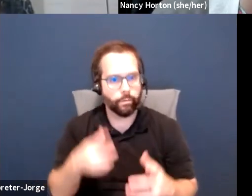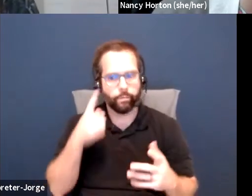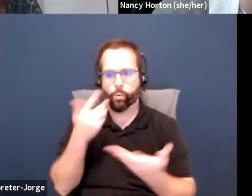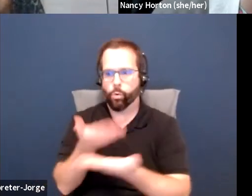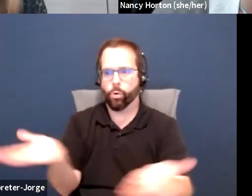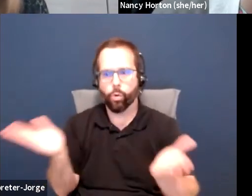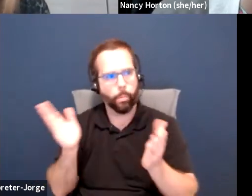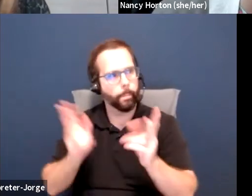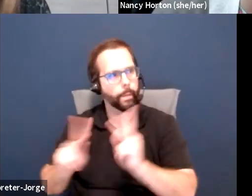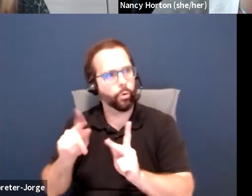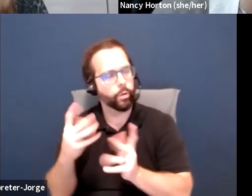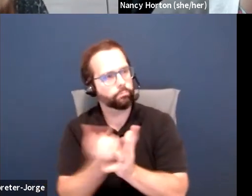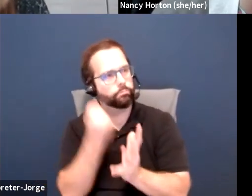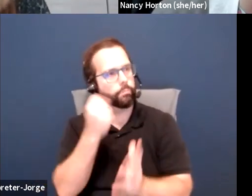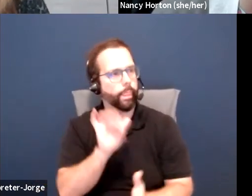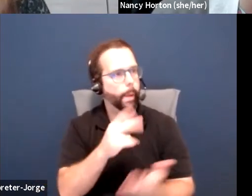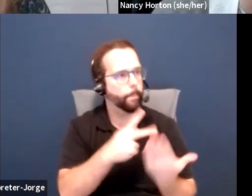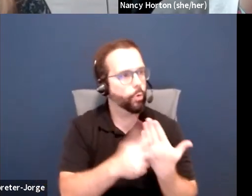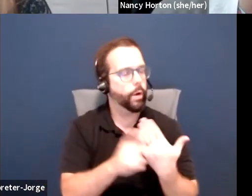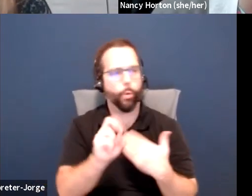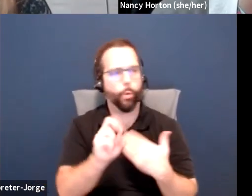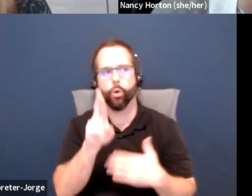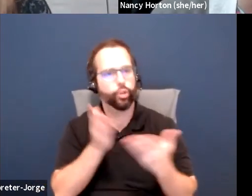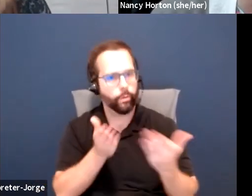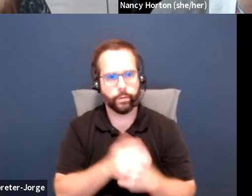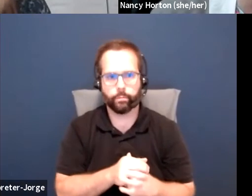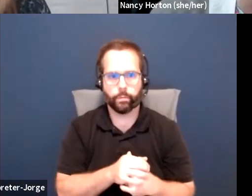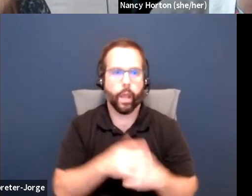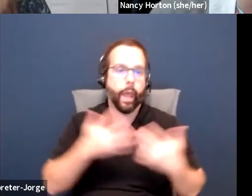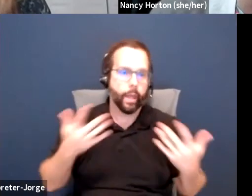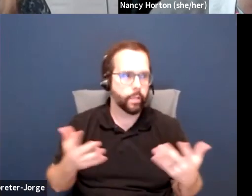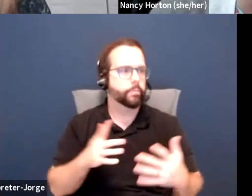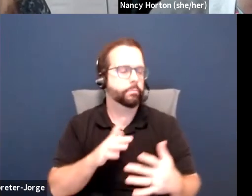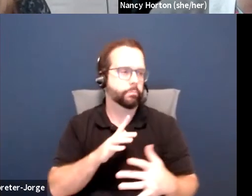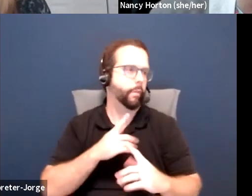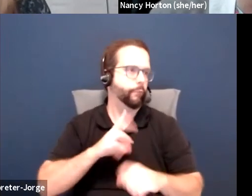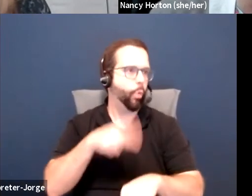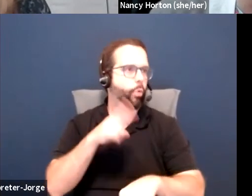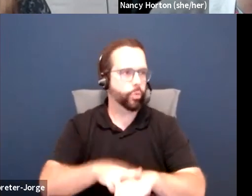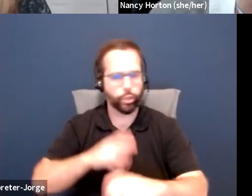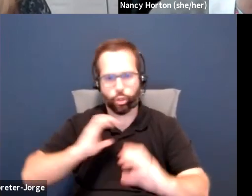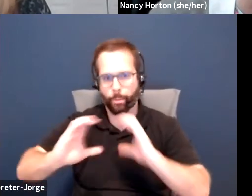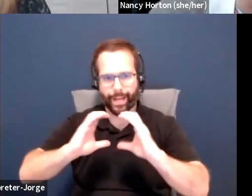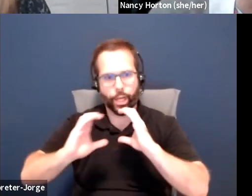practices and procedures when necessary to allow a person with a disability to